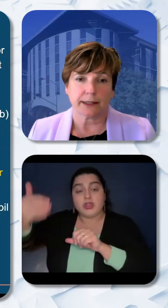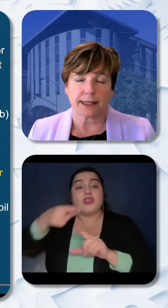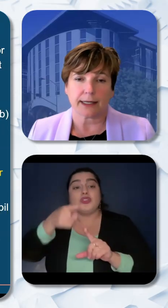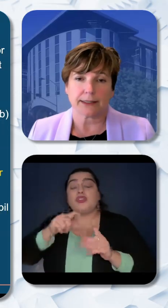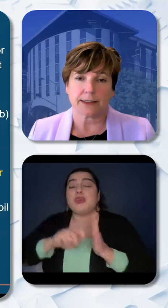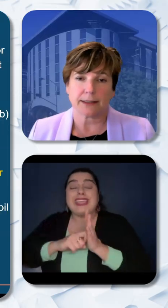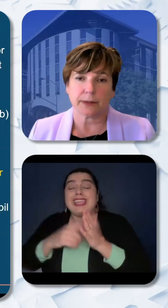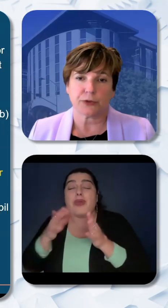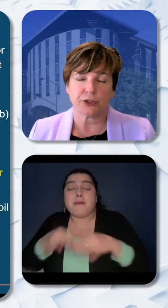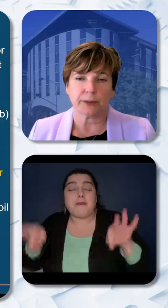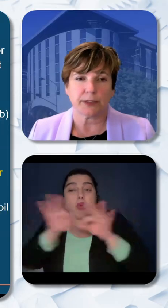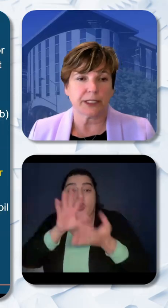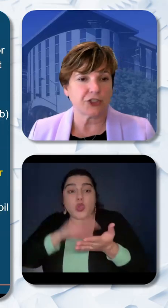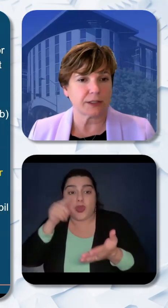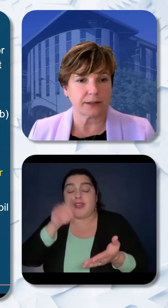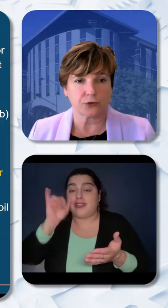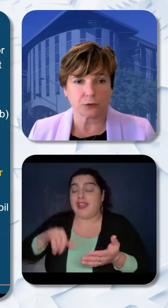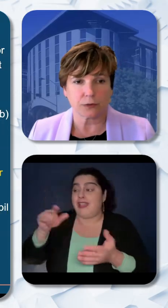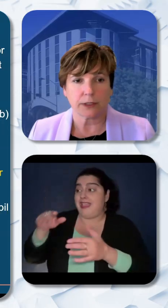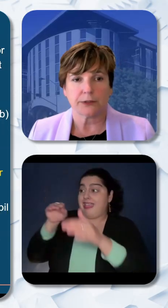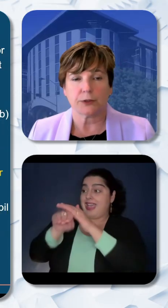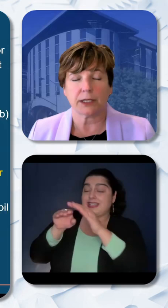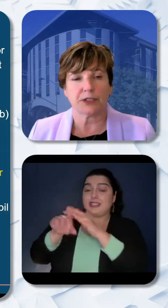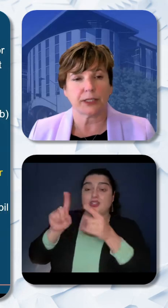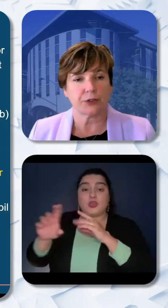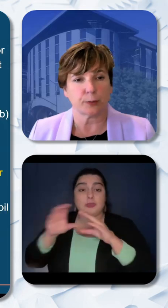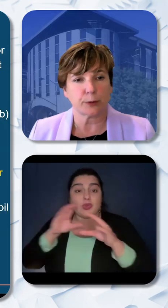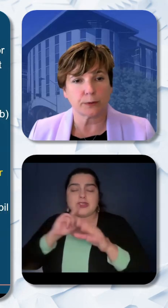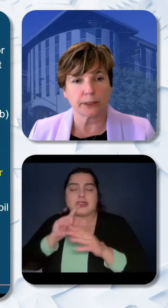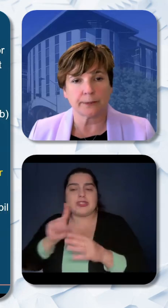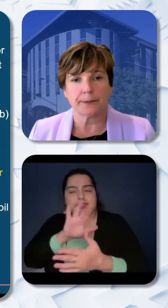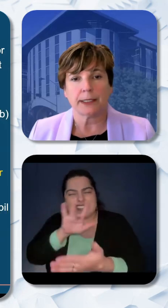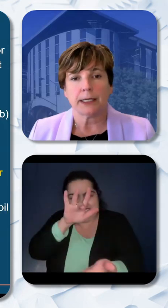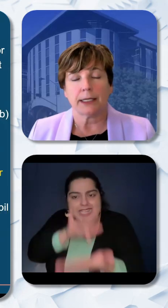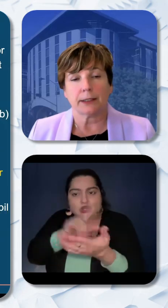that access to language and communication is central to the educational program,